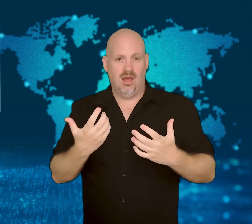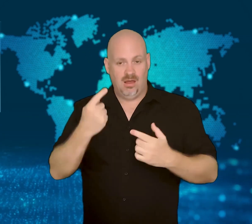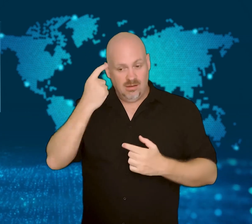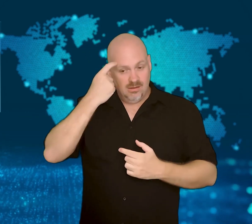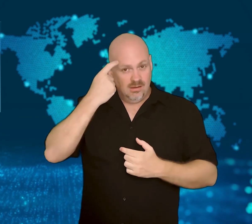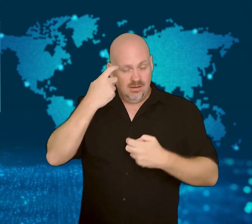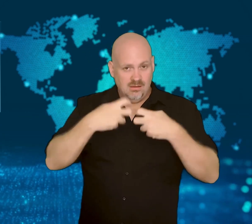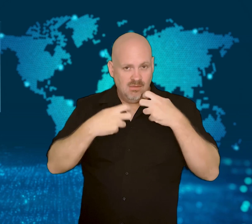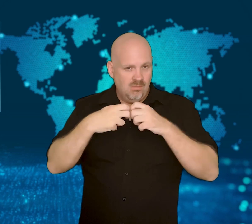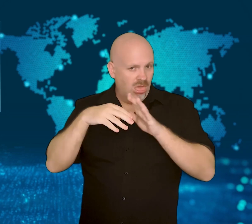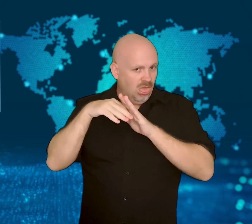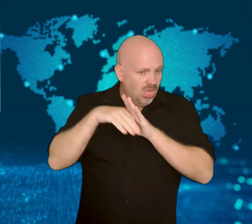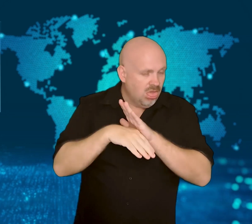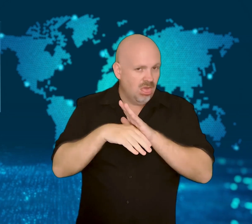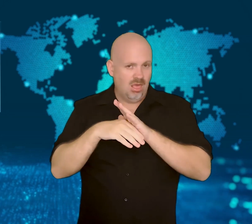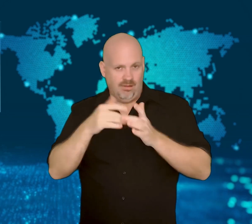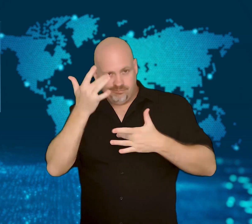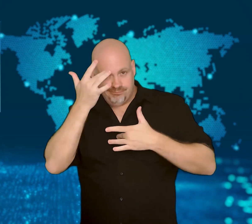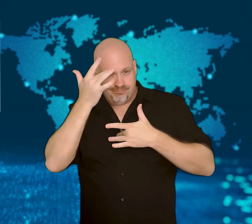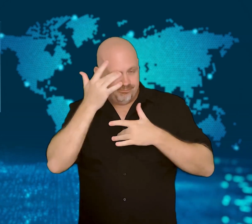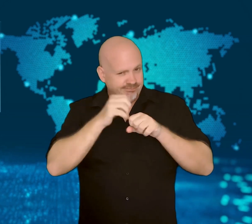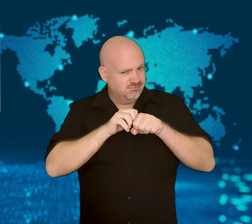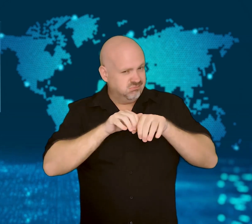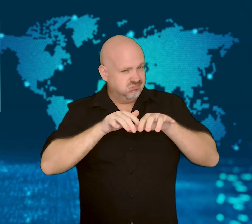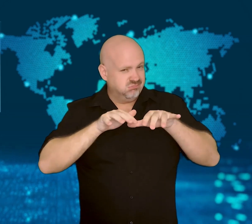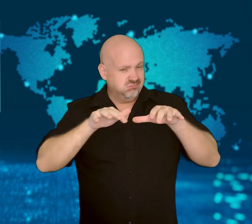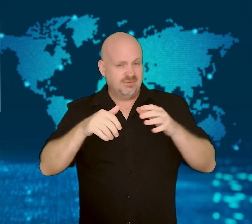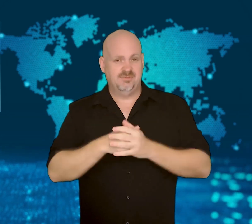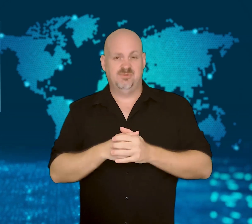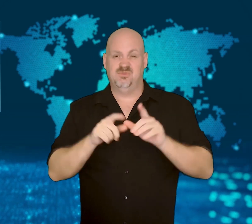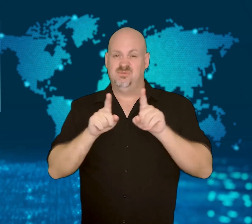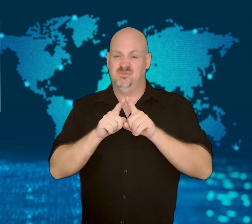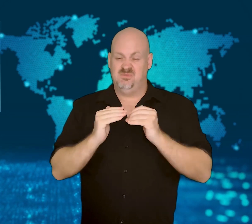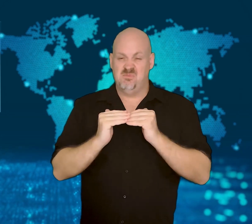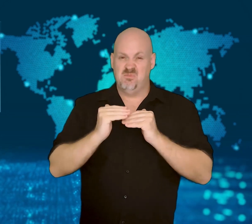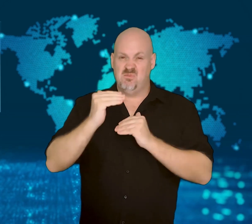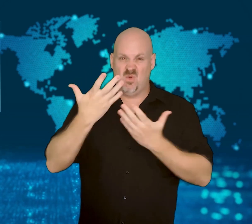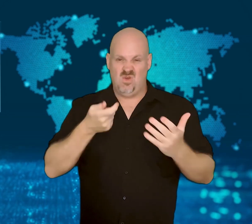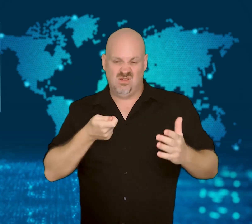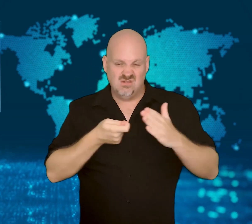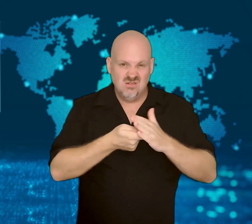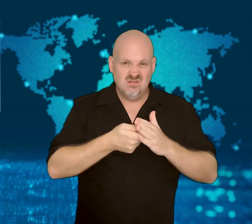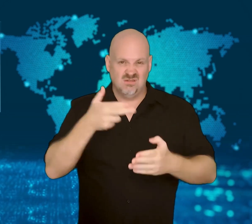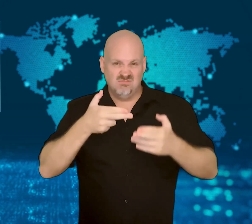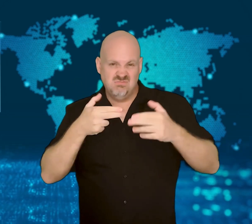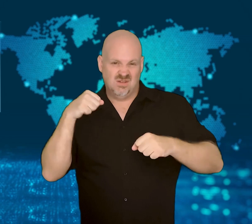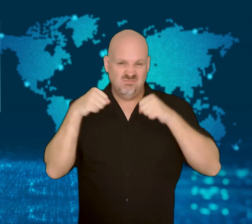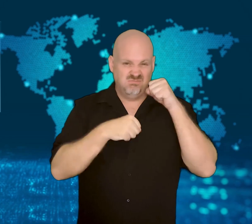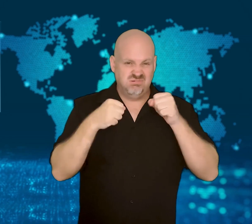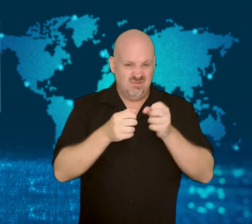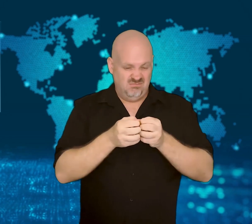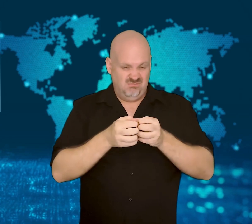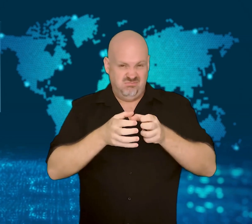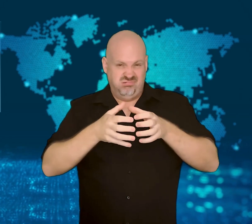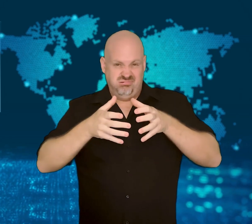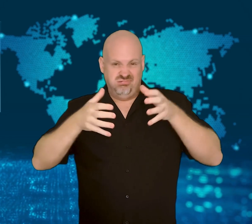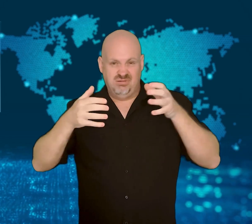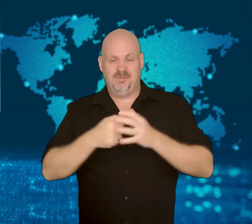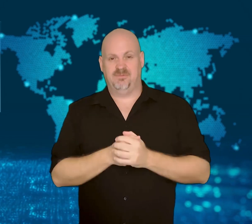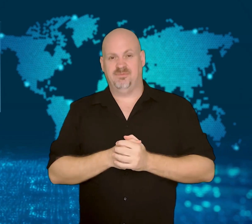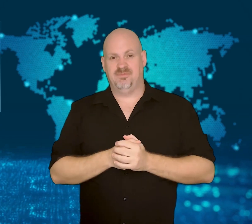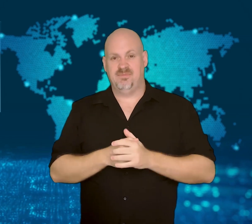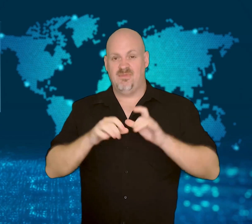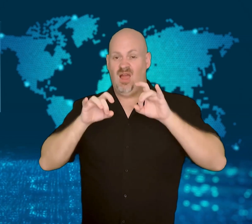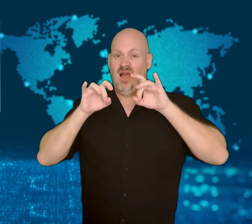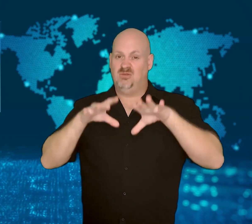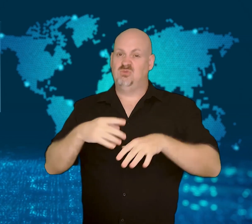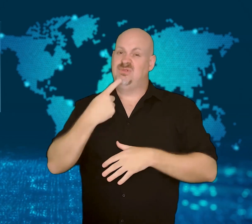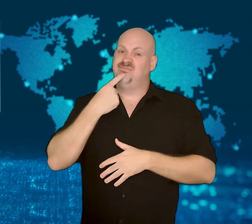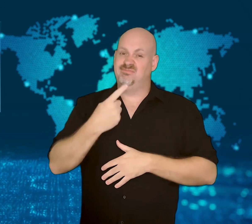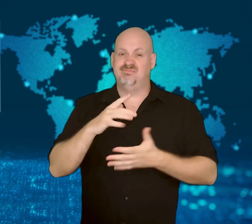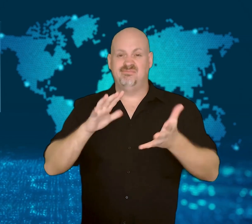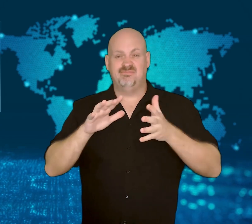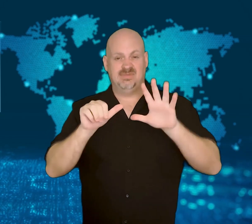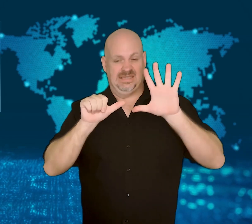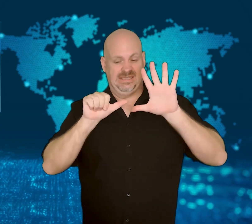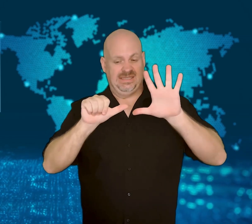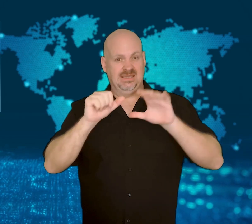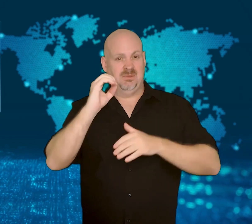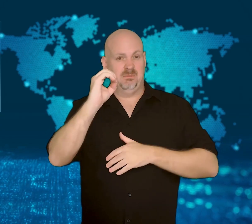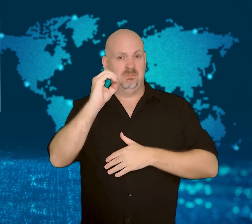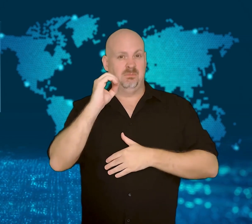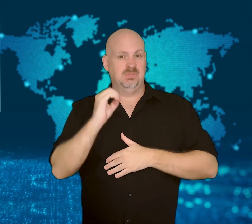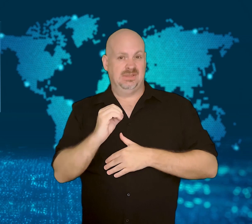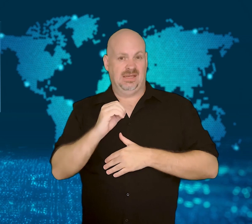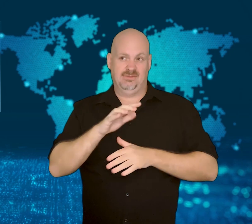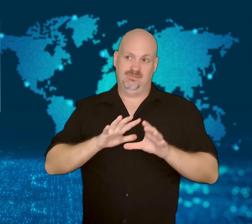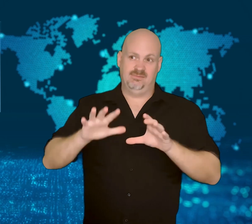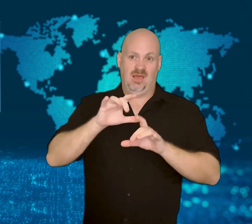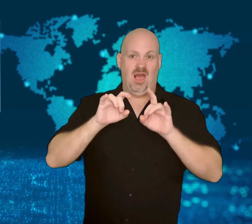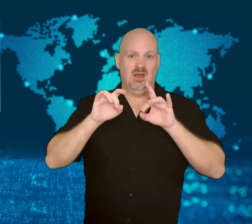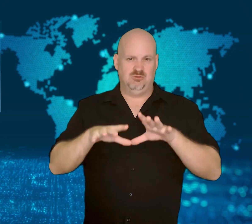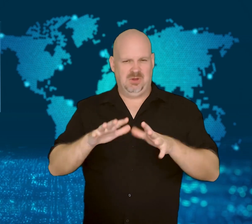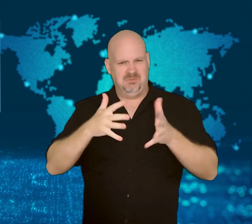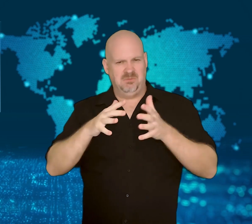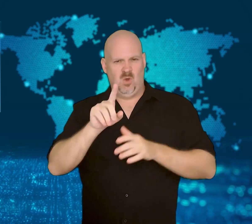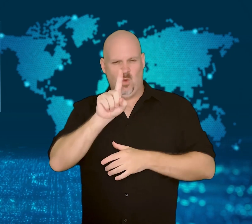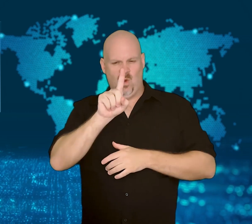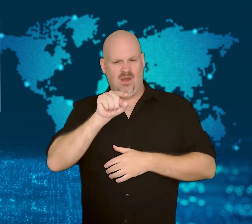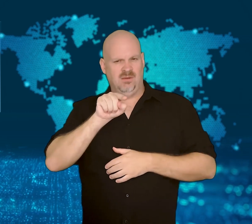Australia reports around 6% of its citizens - or around 1.2 billion people -